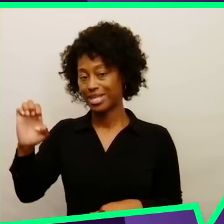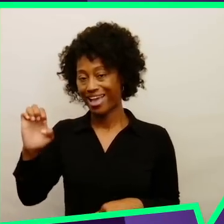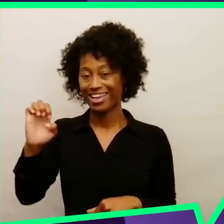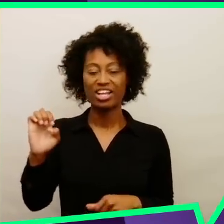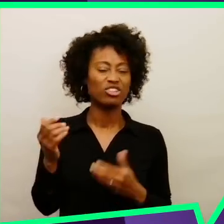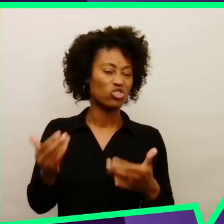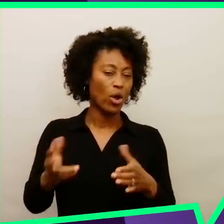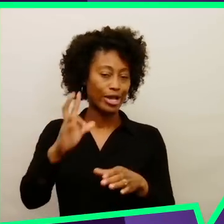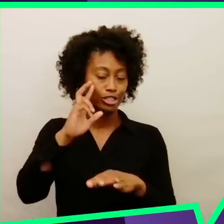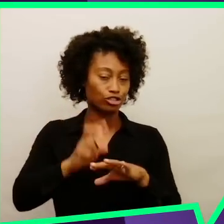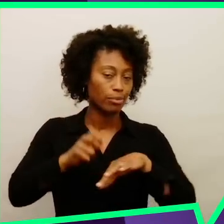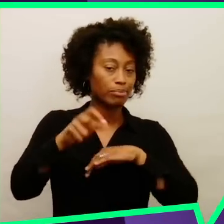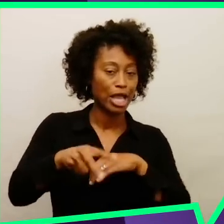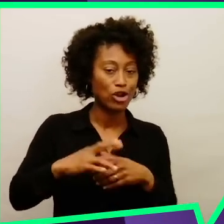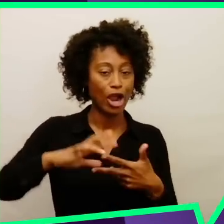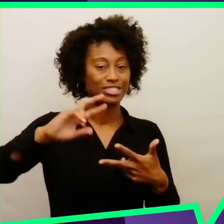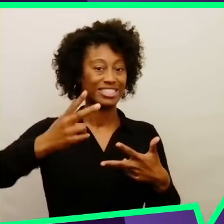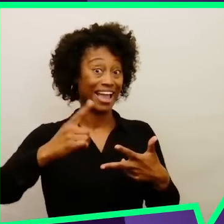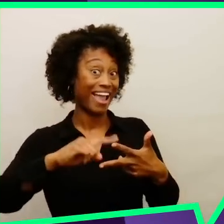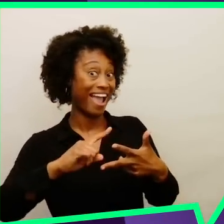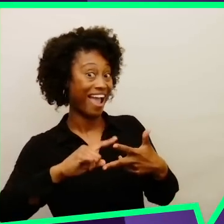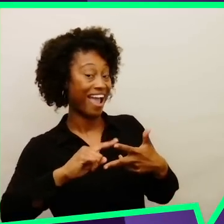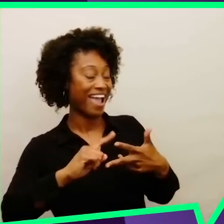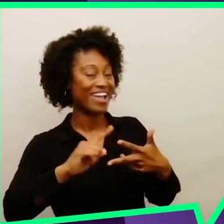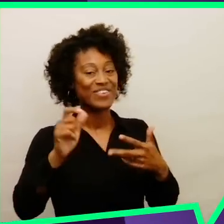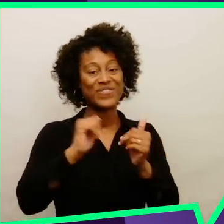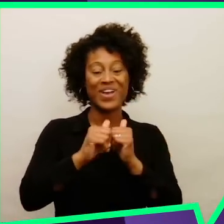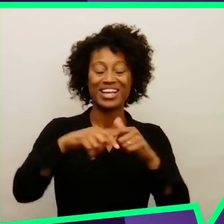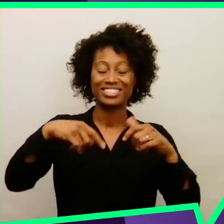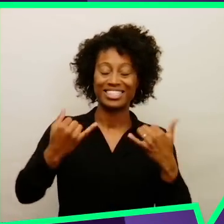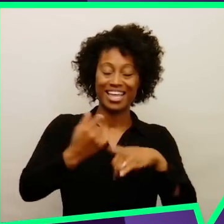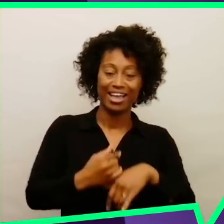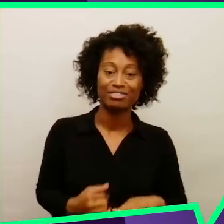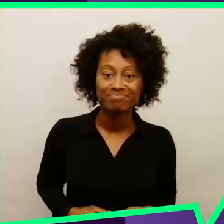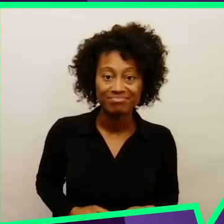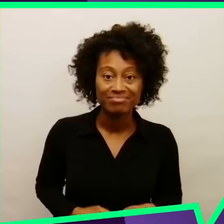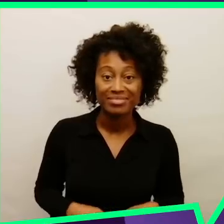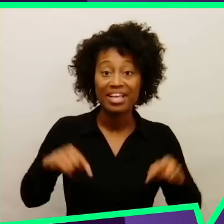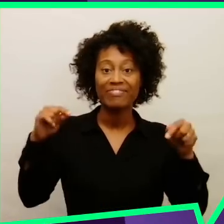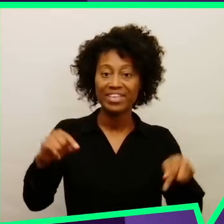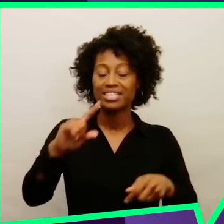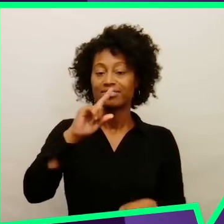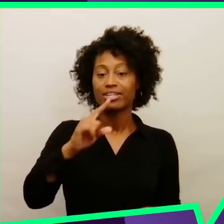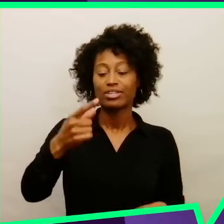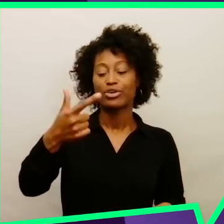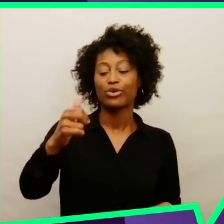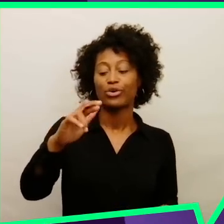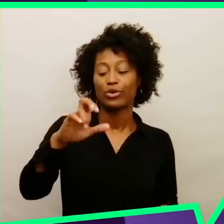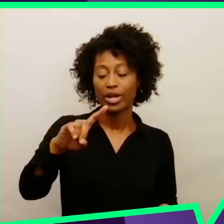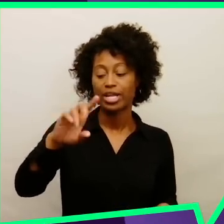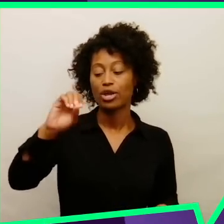And let's jump on in to our second race of the day. This is Grand Oak National.